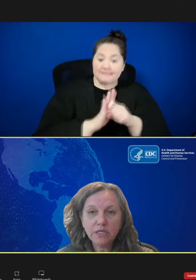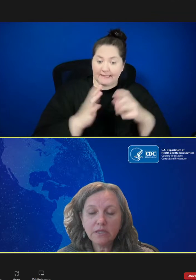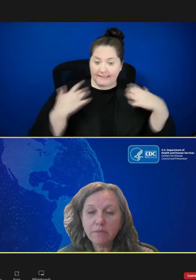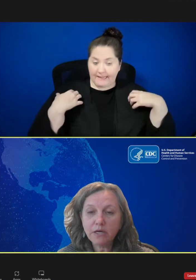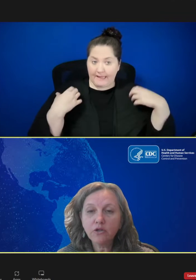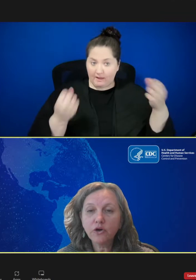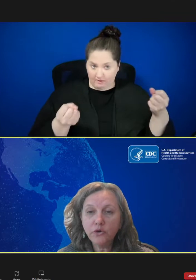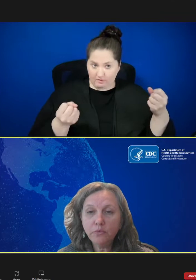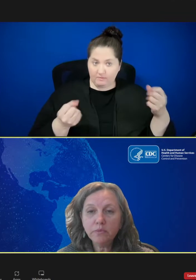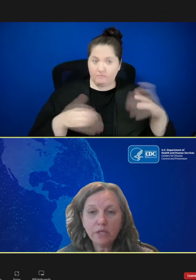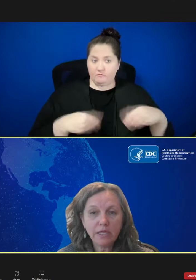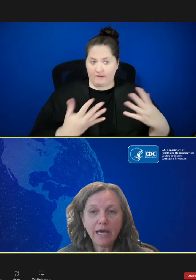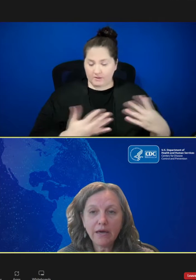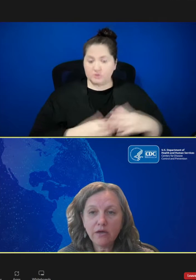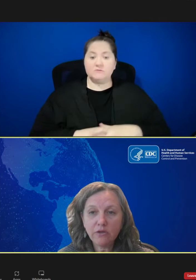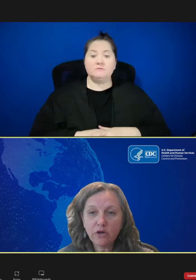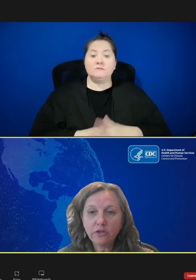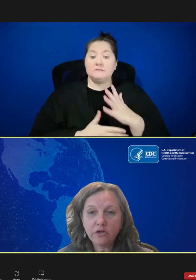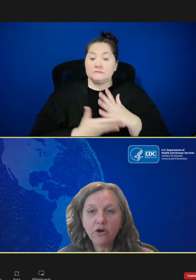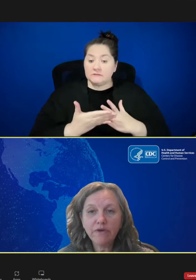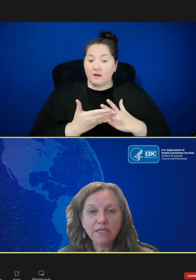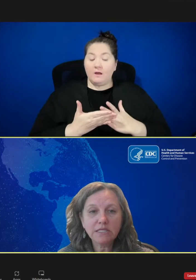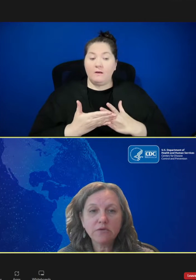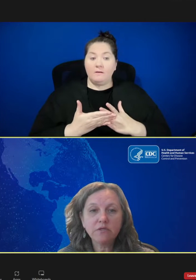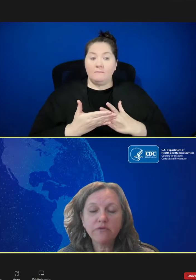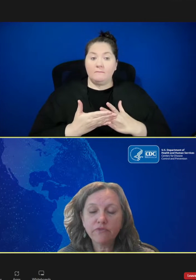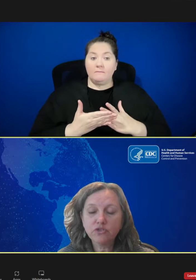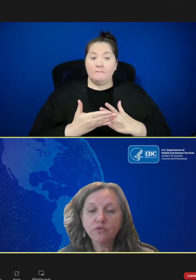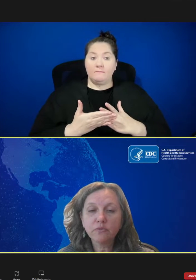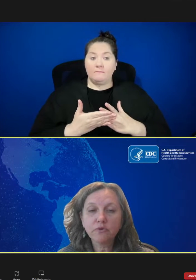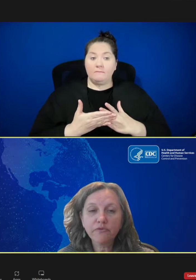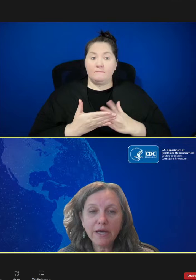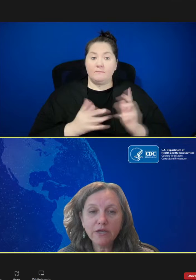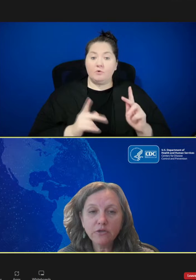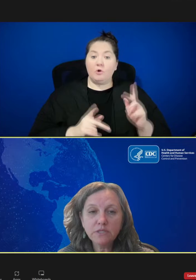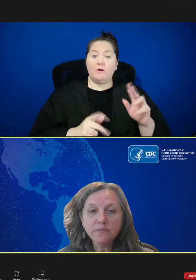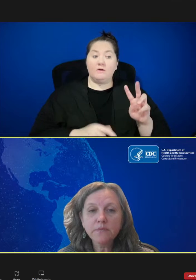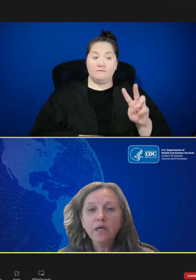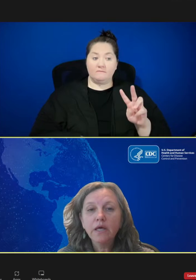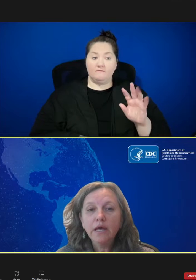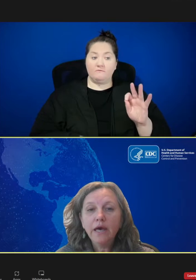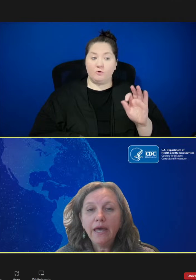in the medical home that have -- that are vaccine for children providers.